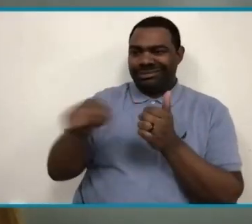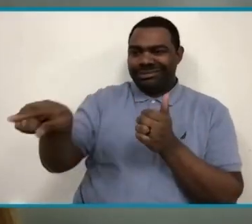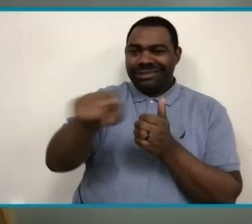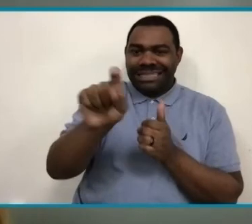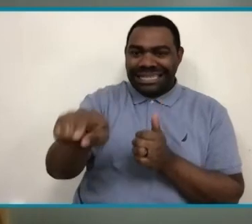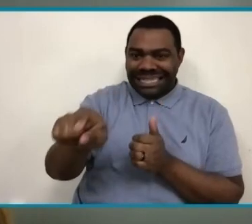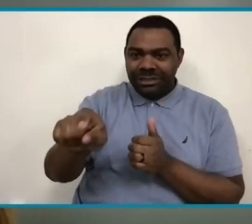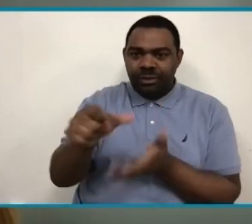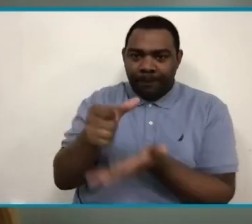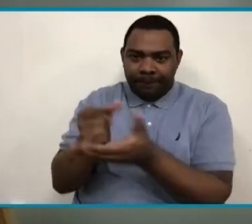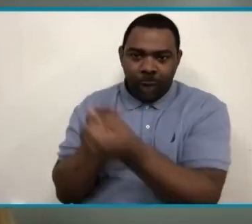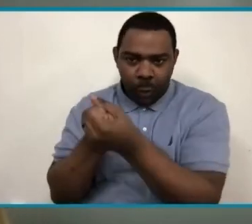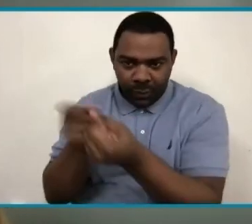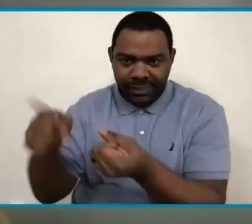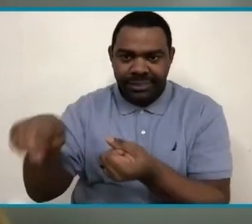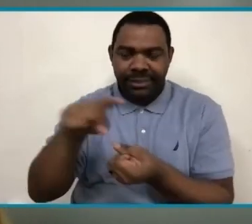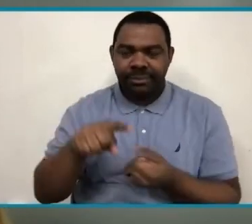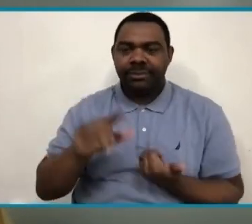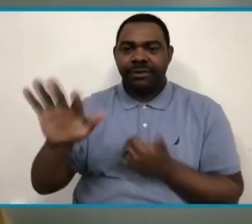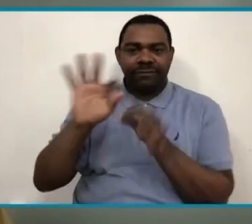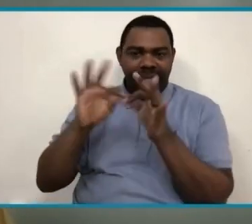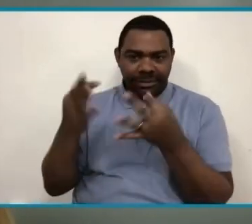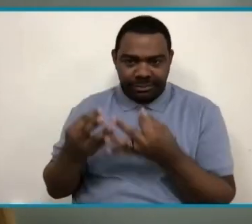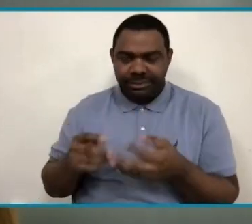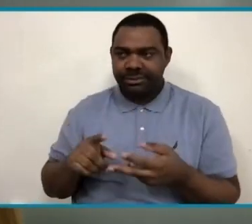populations and their families and communities.